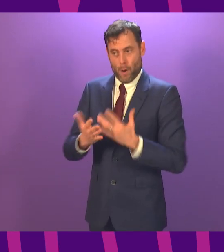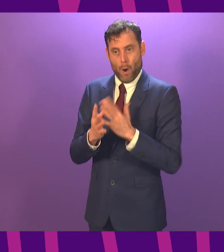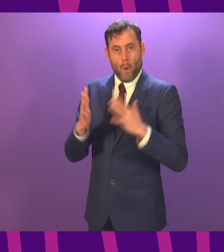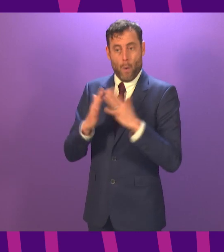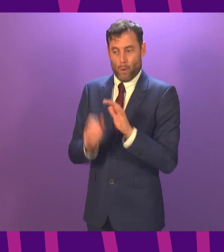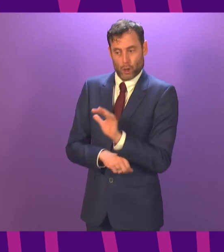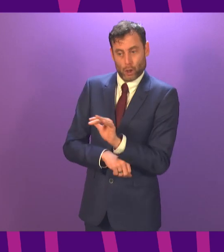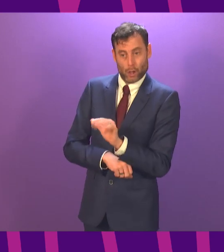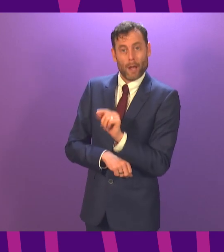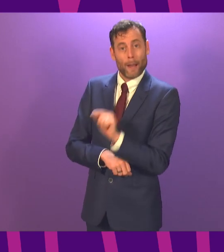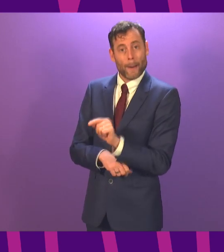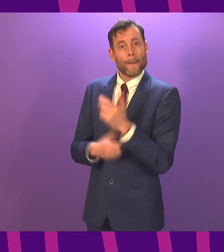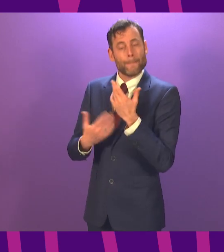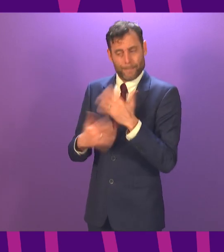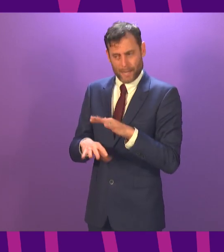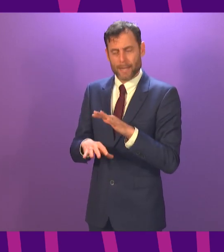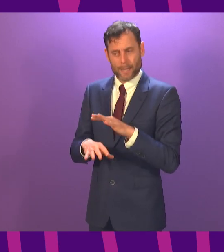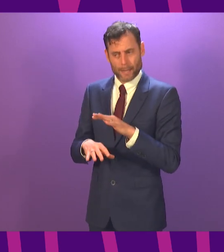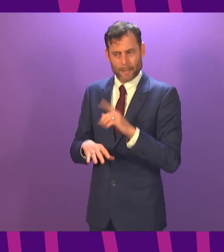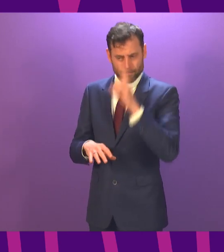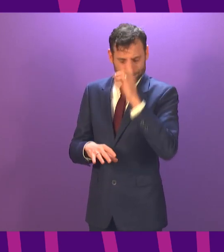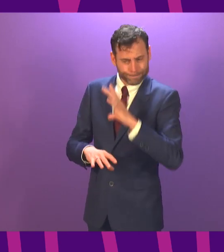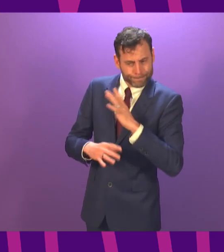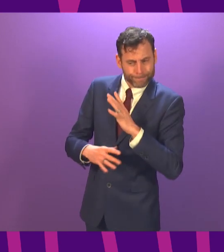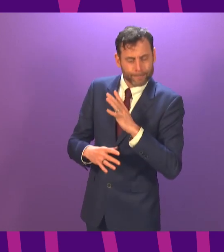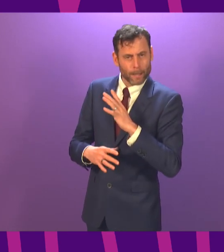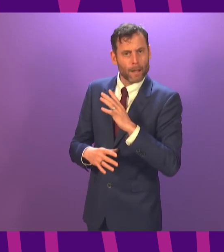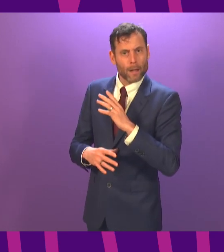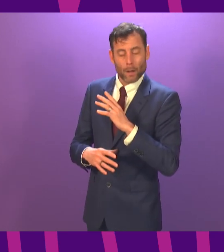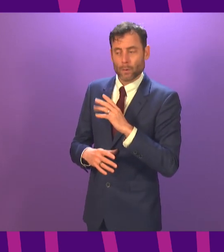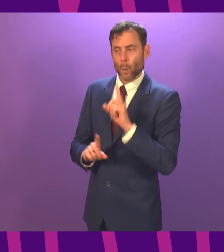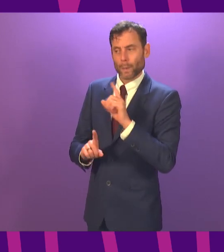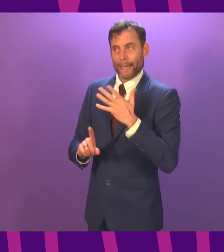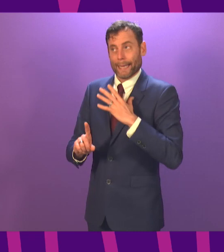right now have been written with the particular circumstances of the Borders already in mind.